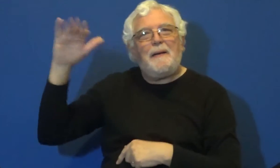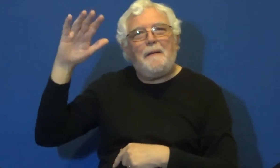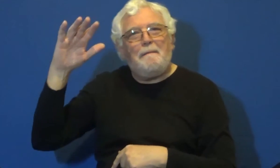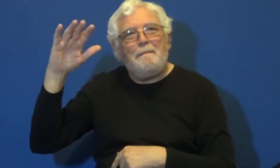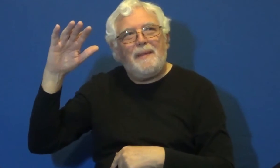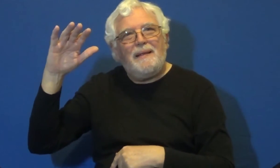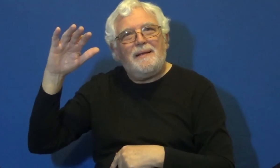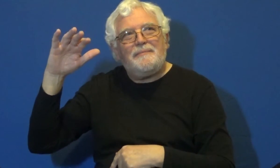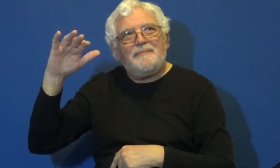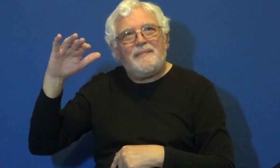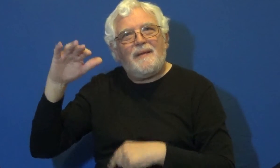"Follow me"